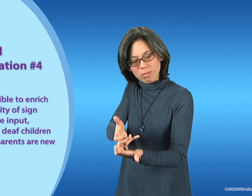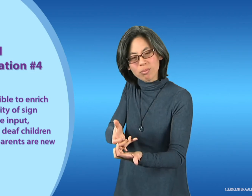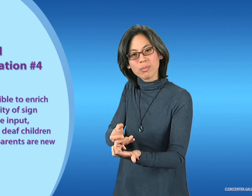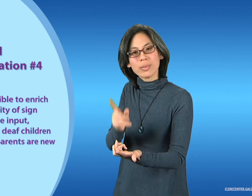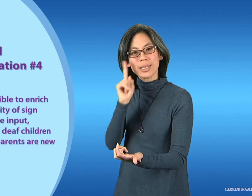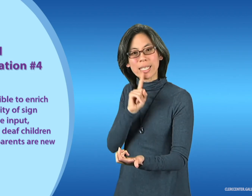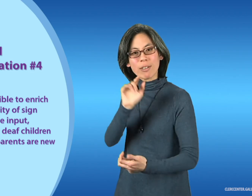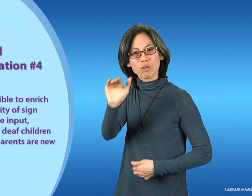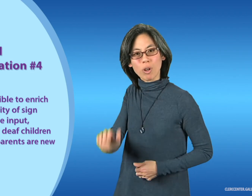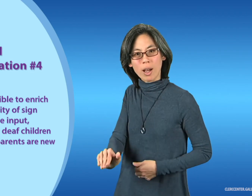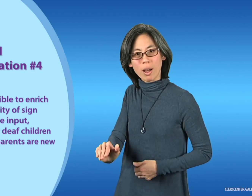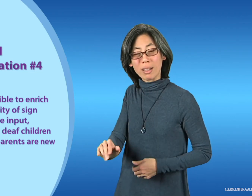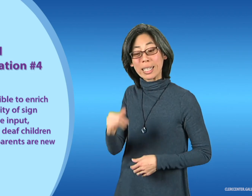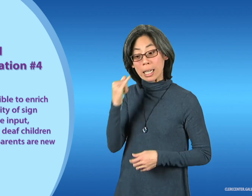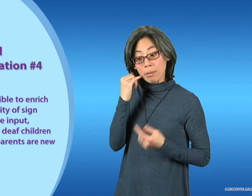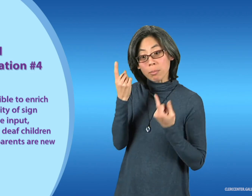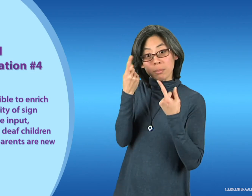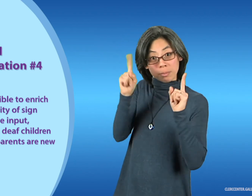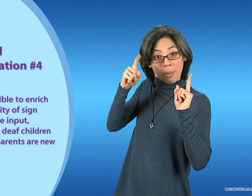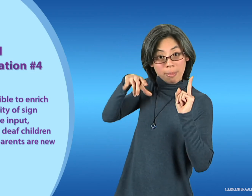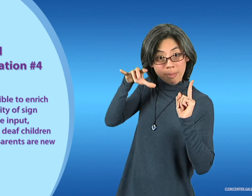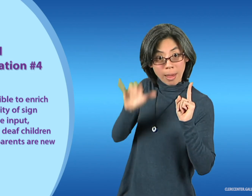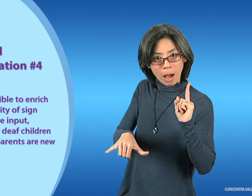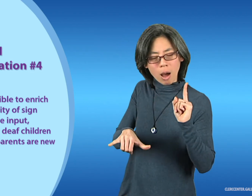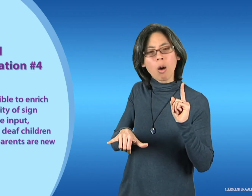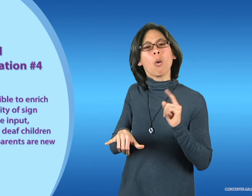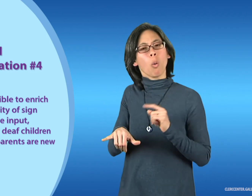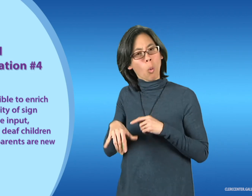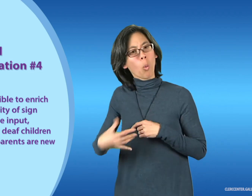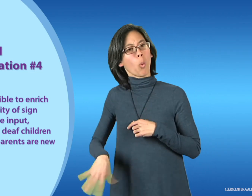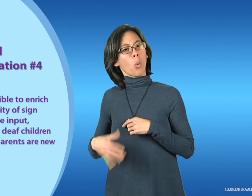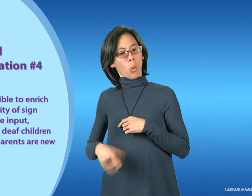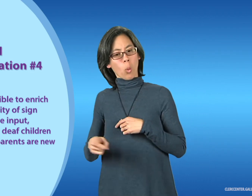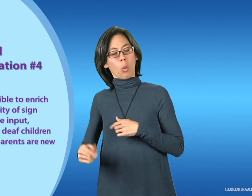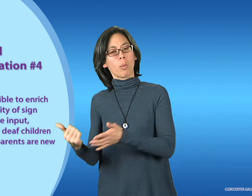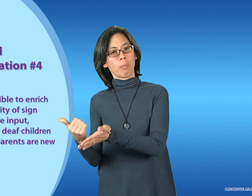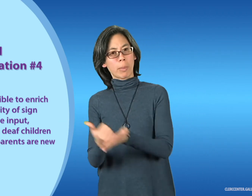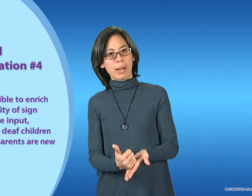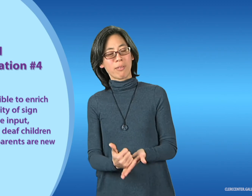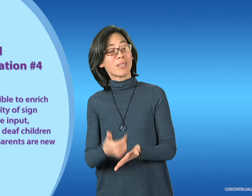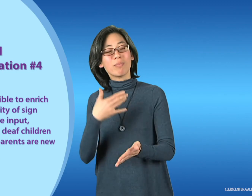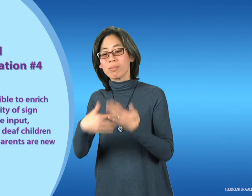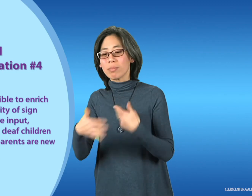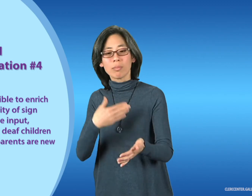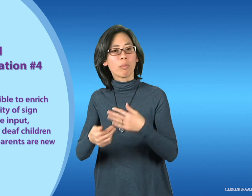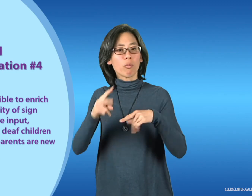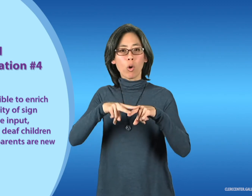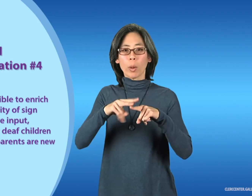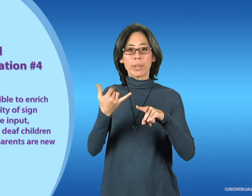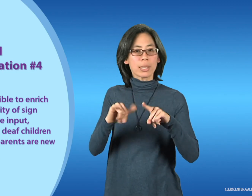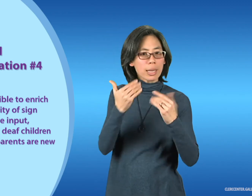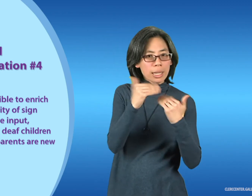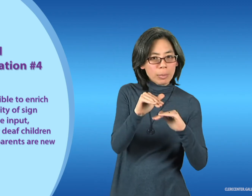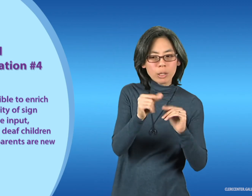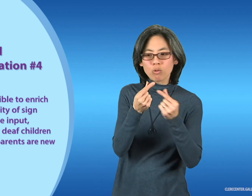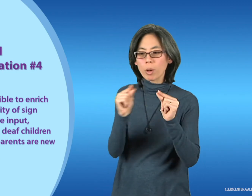accommodate a deaf child's needs. It doesn't matter if the vocabulary is limited